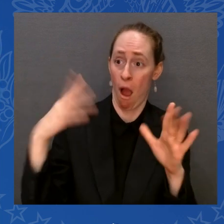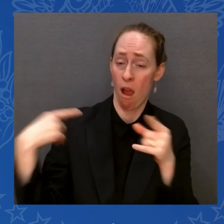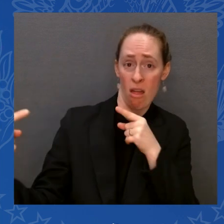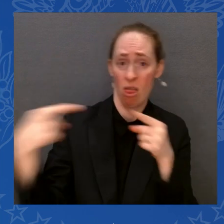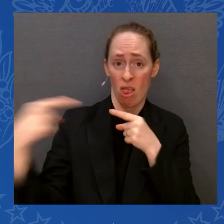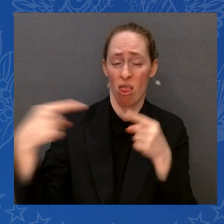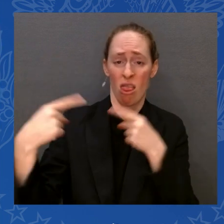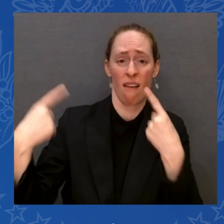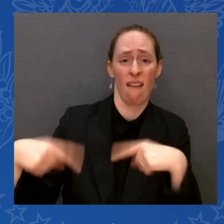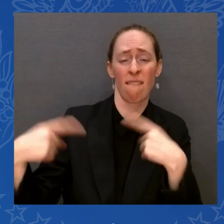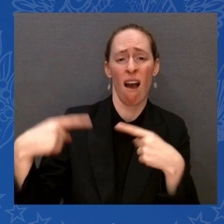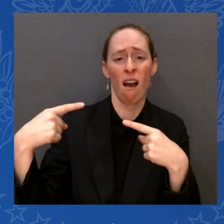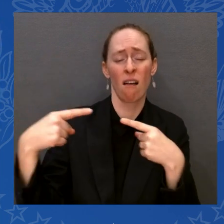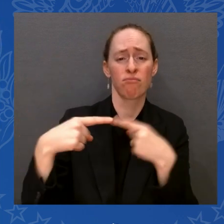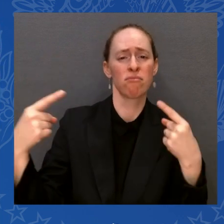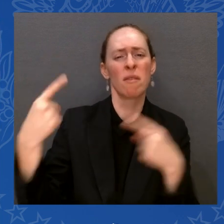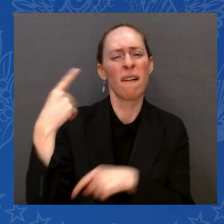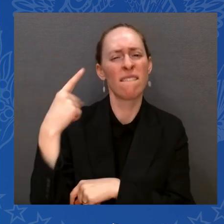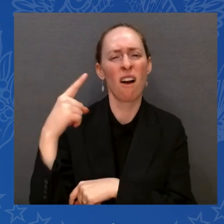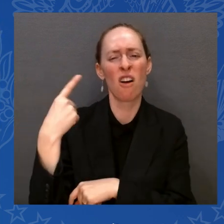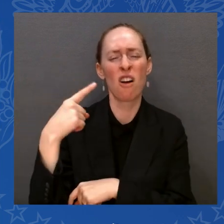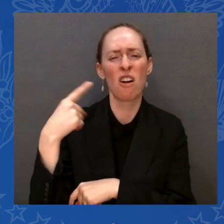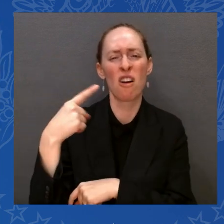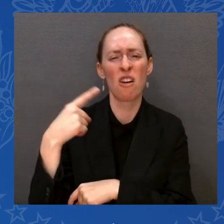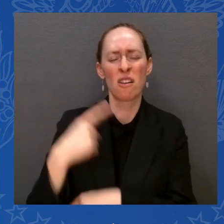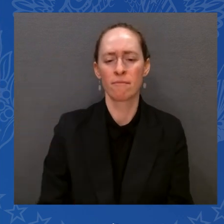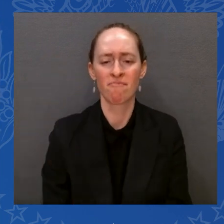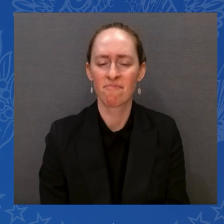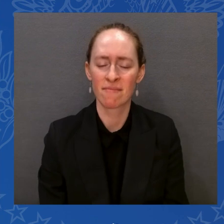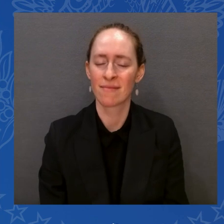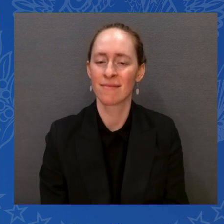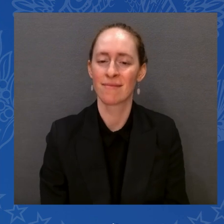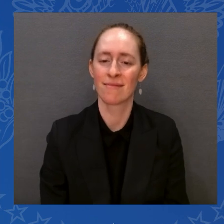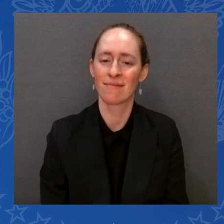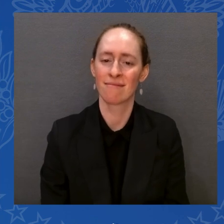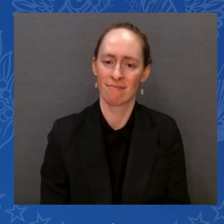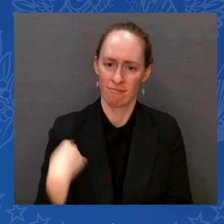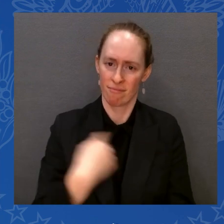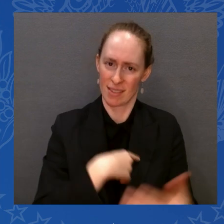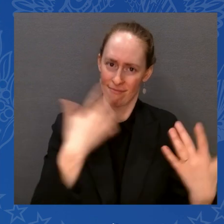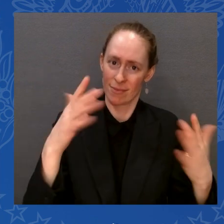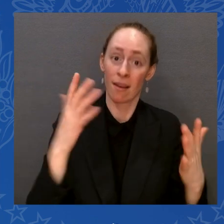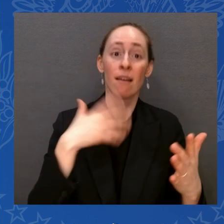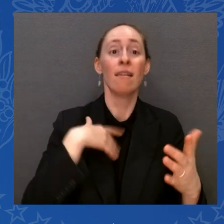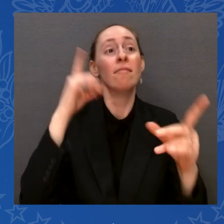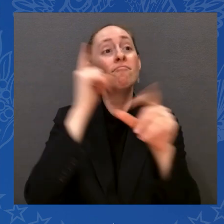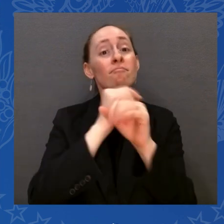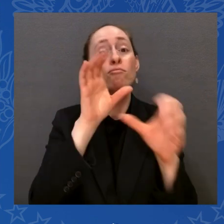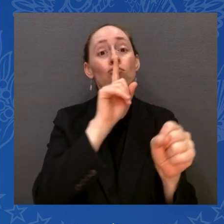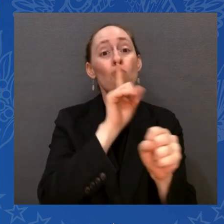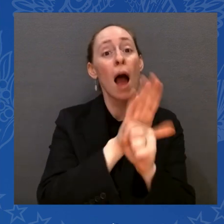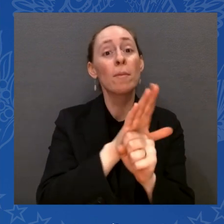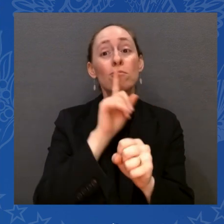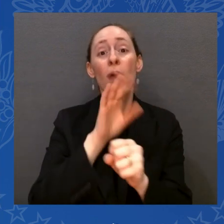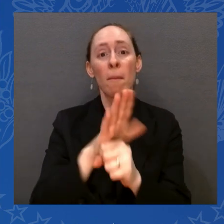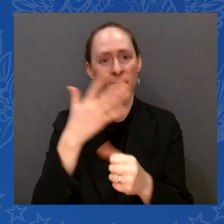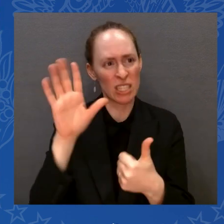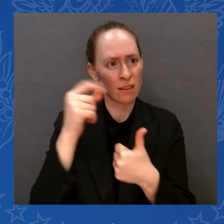It's always been my vision for this country. And today I'm here to talk about one part of that vision: the economy that works for working people.